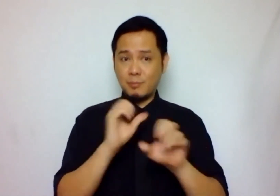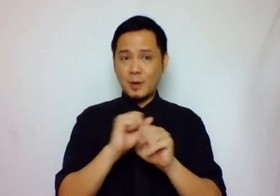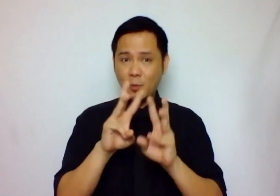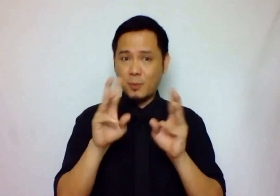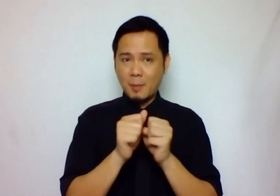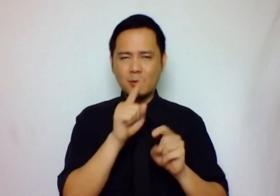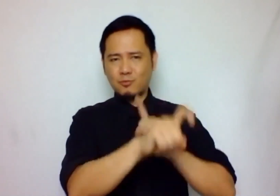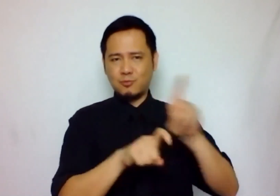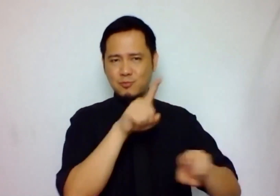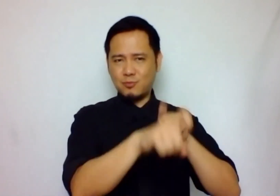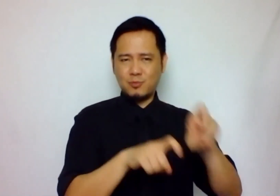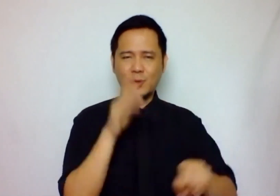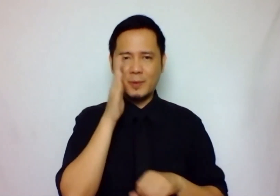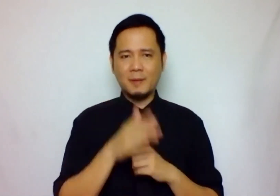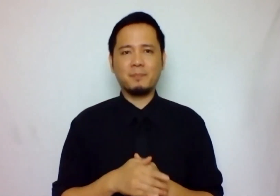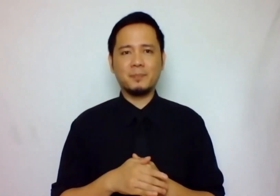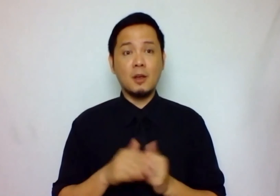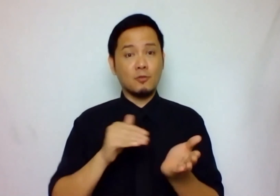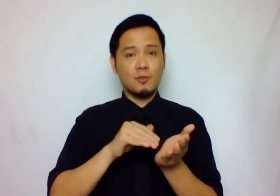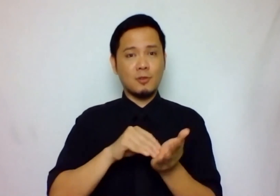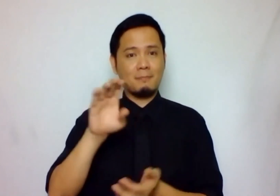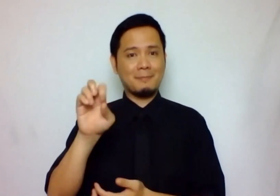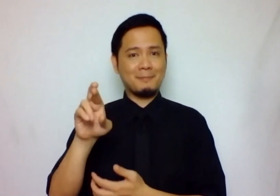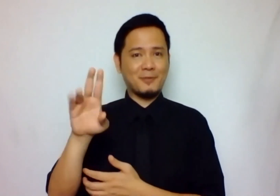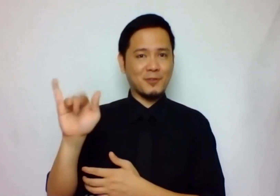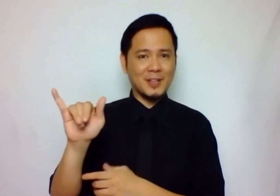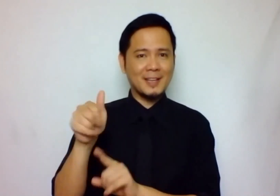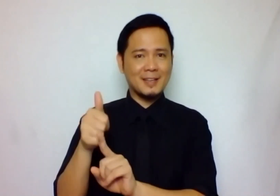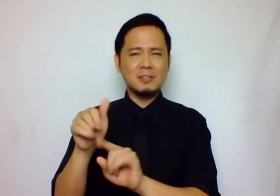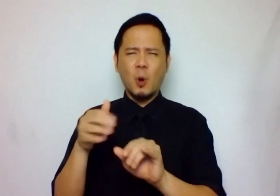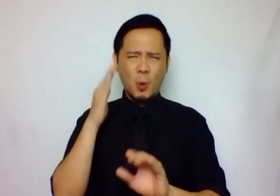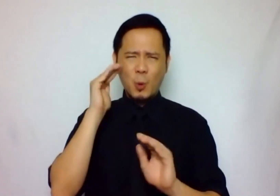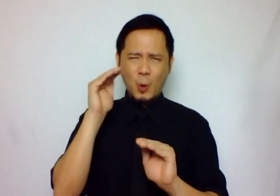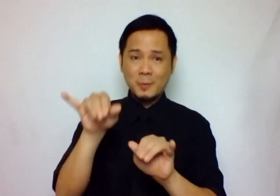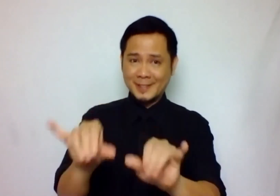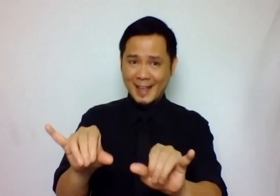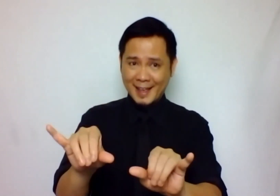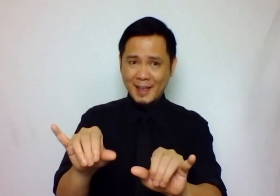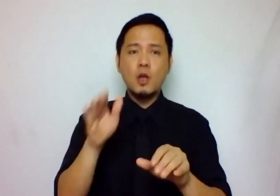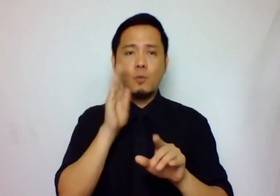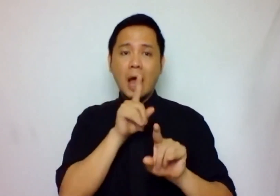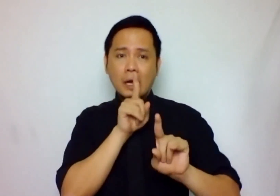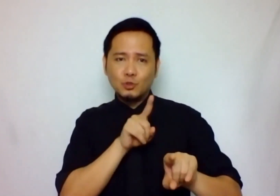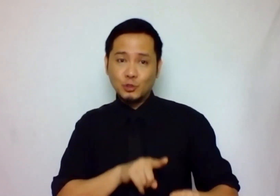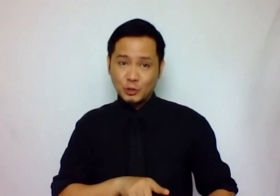Doc Beverly would hopefully stay to answer those questions.